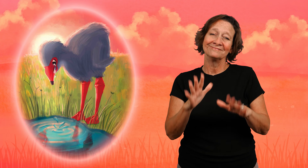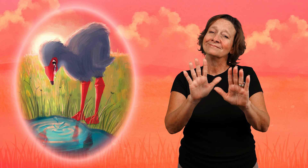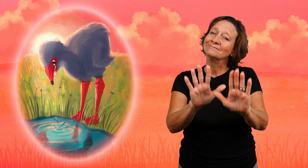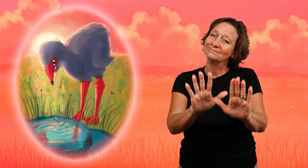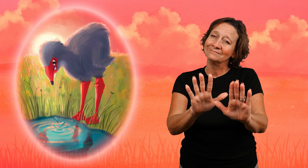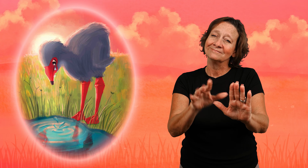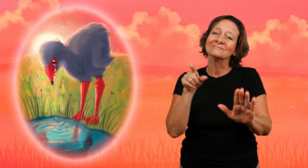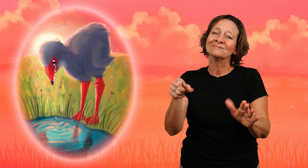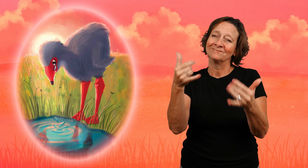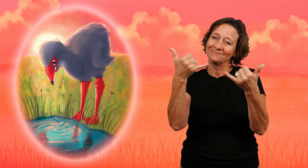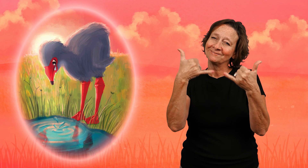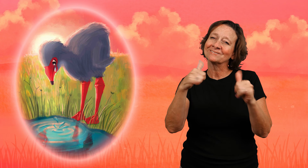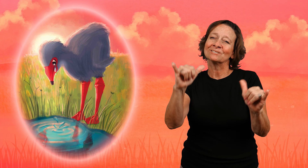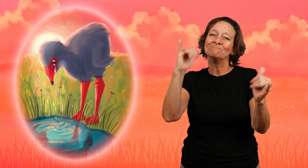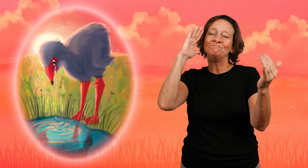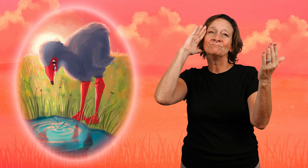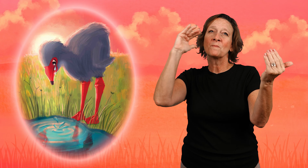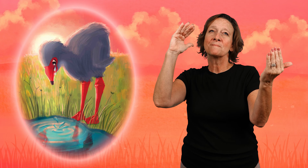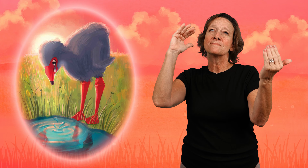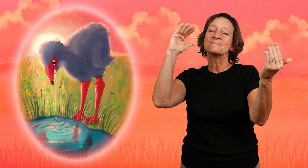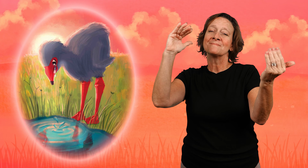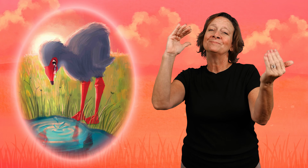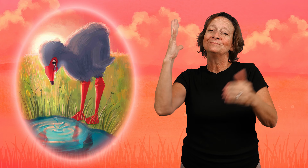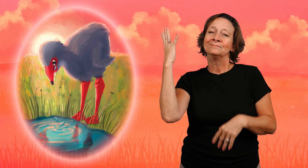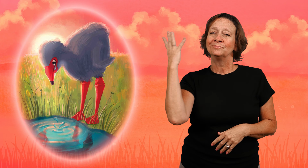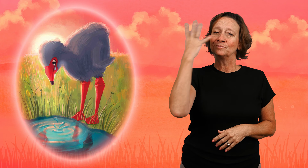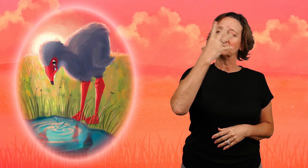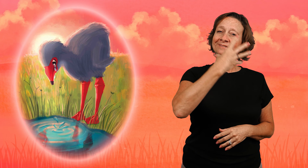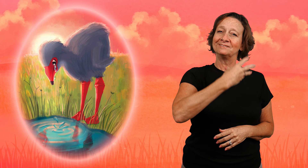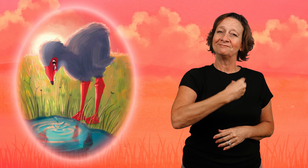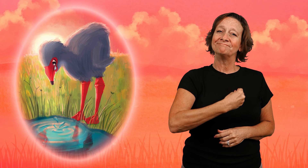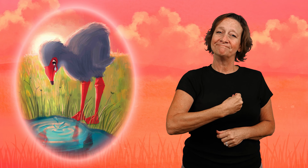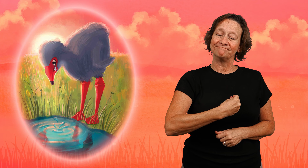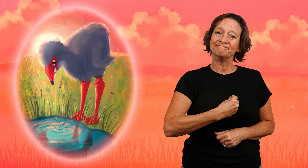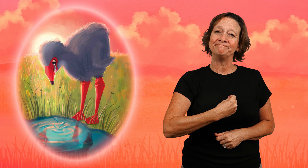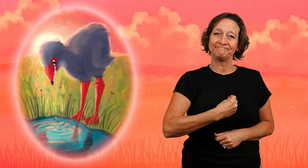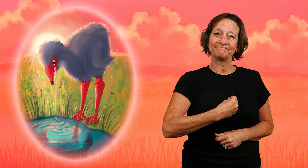But Flamingo still hoped for beauty.